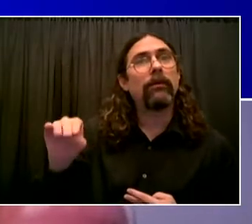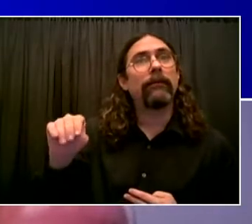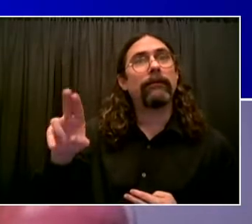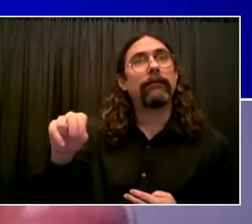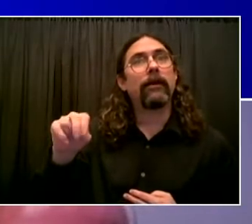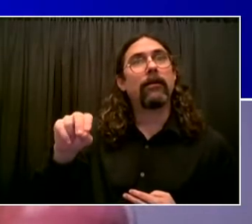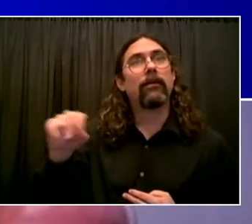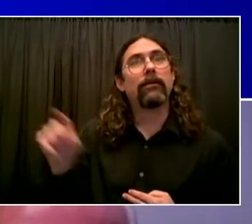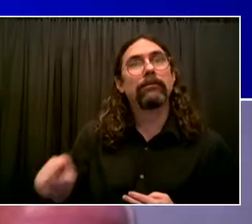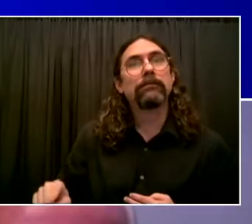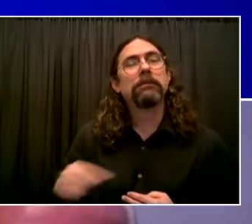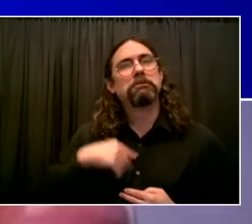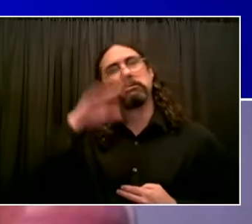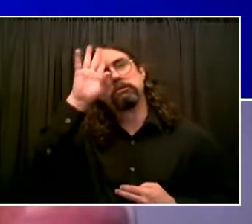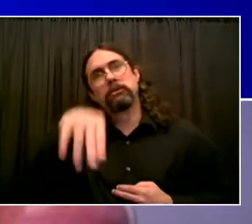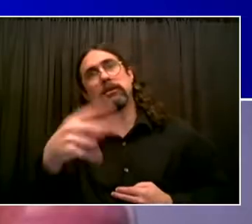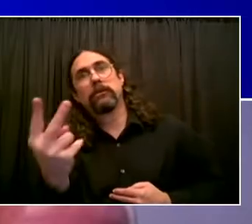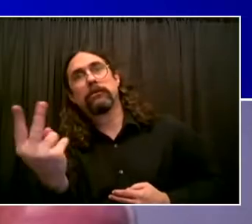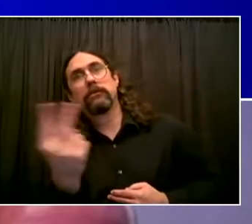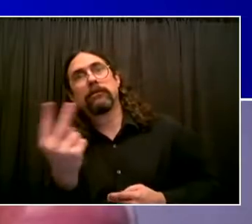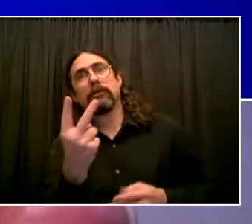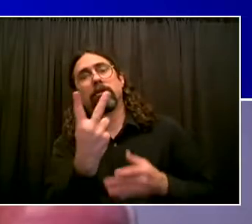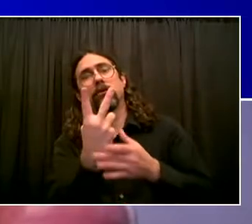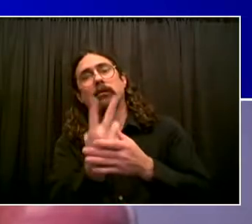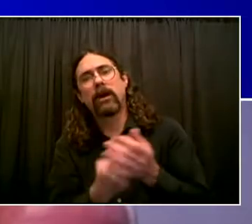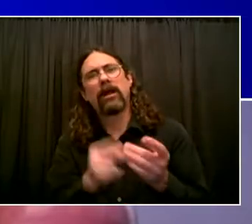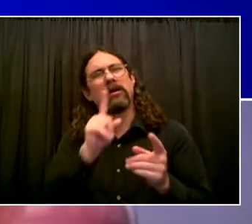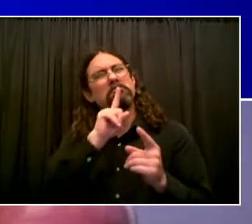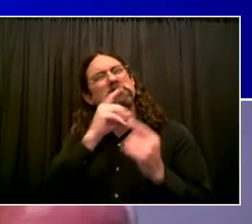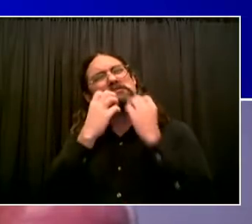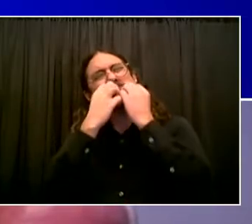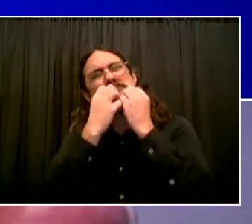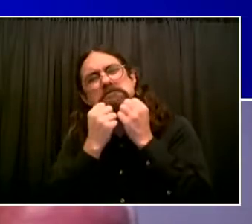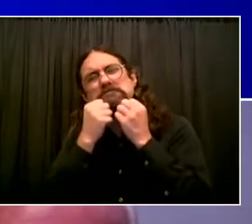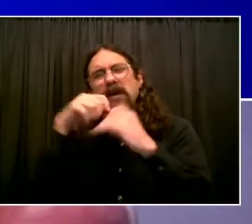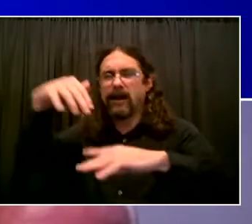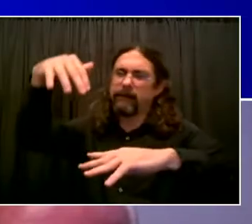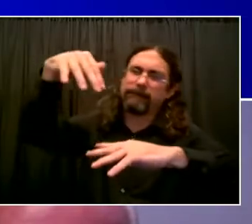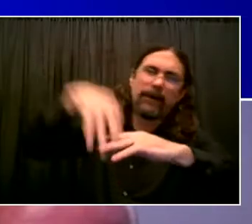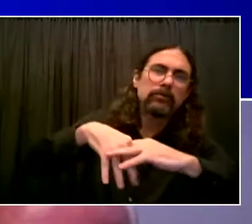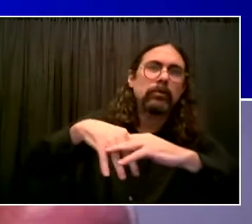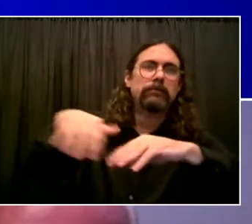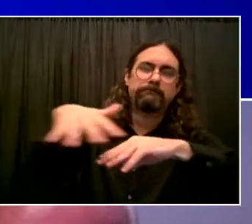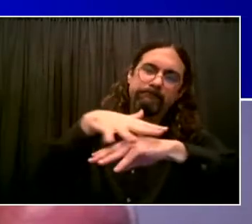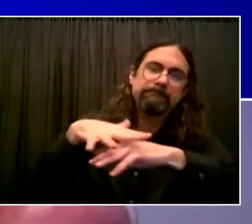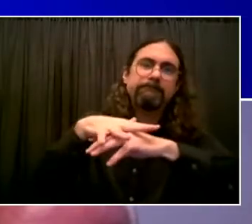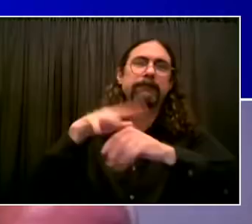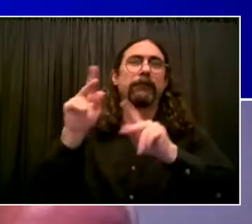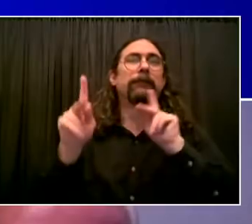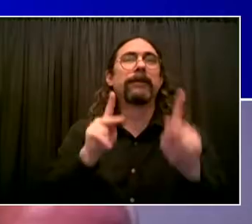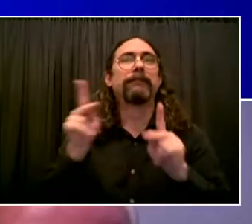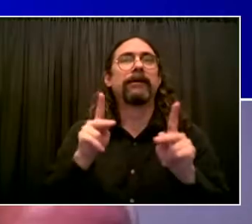PASSION OF WHAT YOU SAID. I KNOW YOU ARE TAKING THIS GRASSROOTS APPROACH TO THE HEALTHCARE ALL